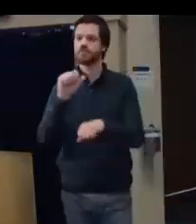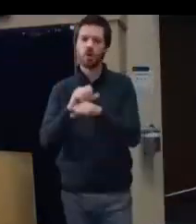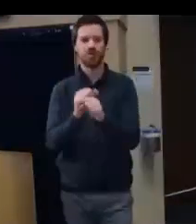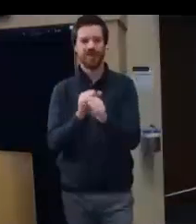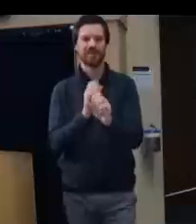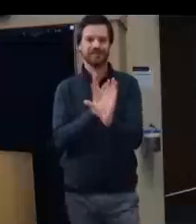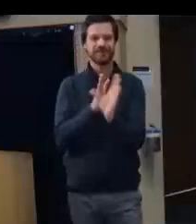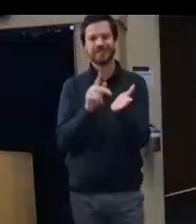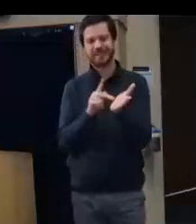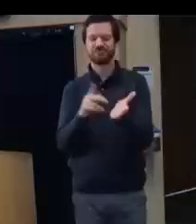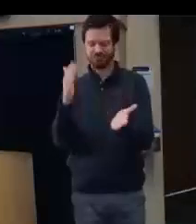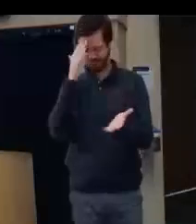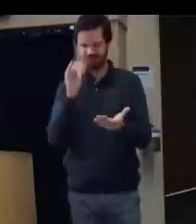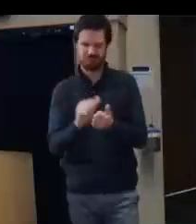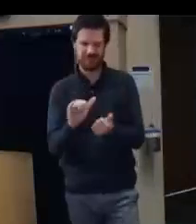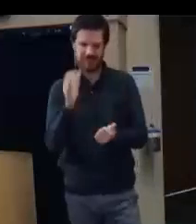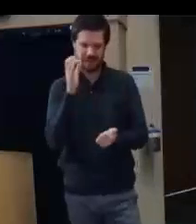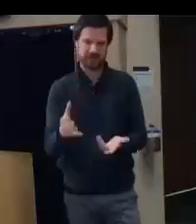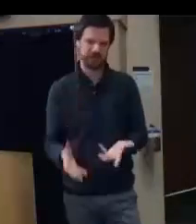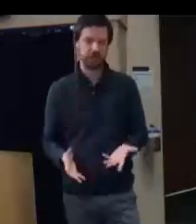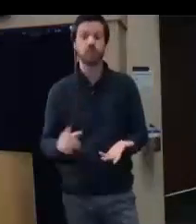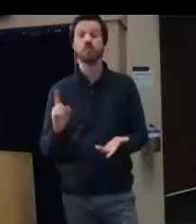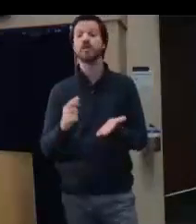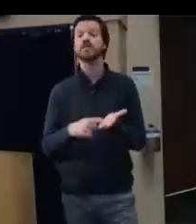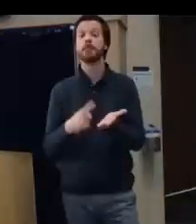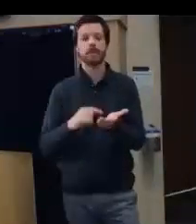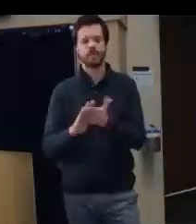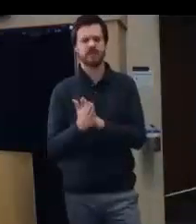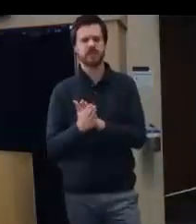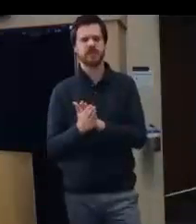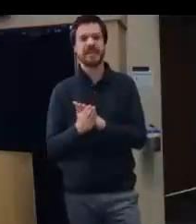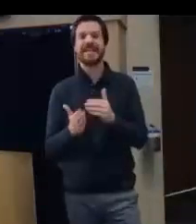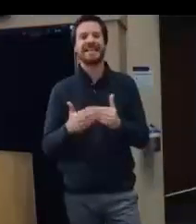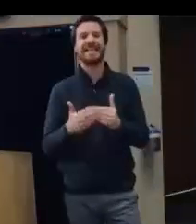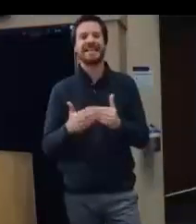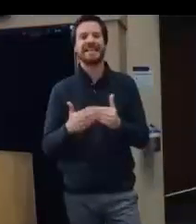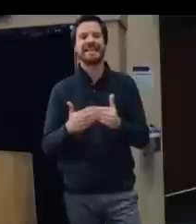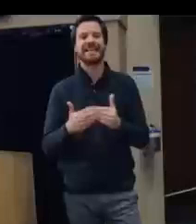or psychology may be familiar with this where um sometimes it gets easy to attribute physical